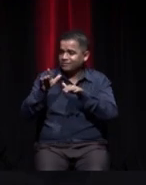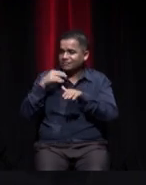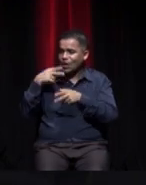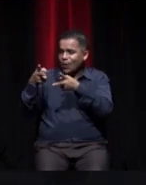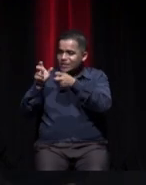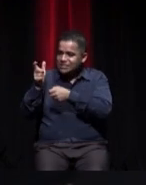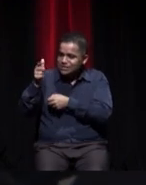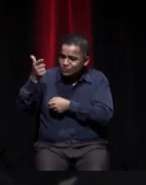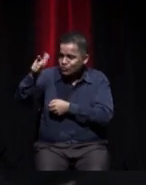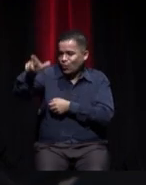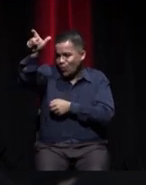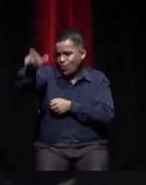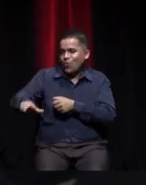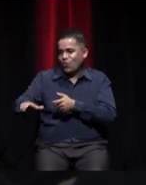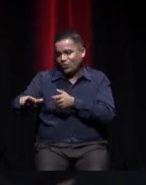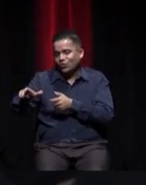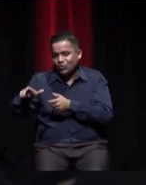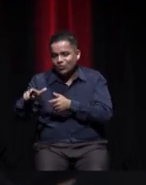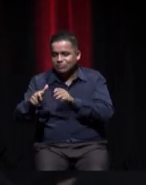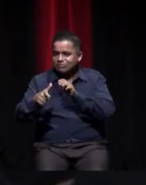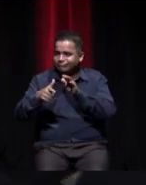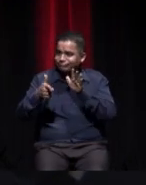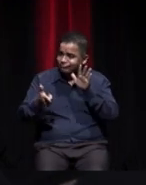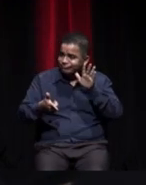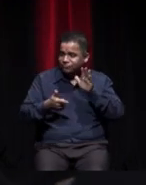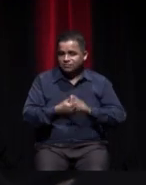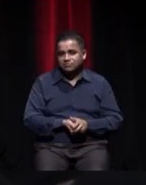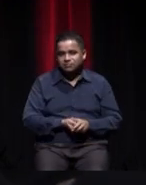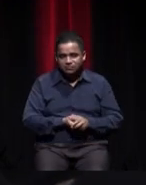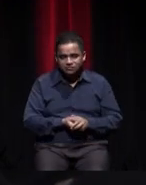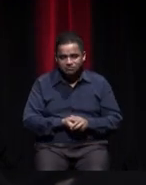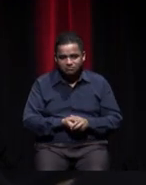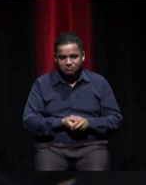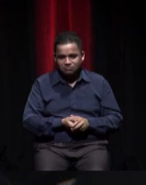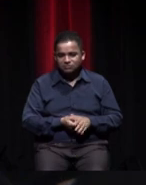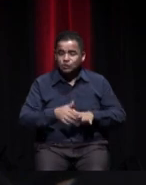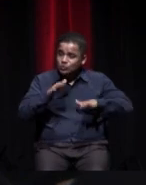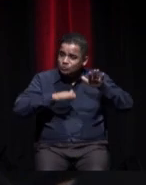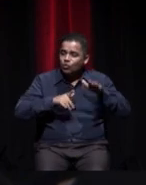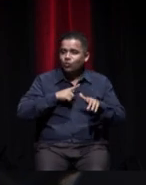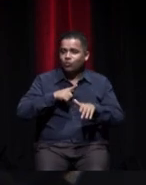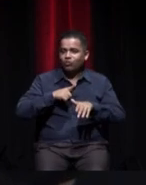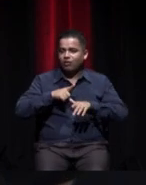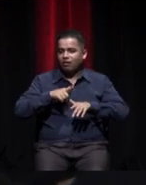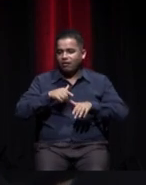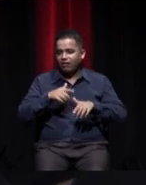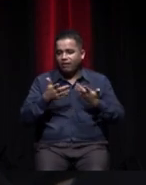Assumed, following your tracks, with a rather specific function.